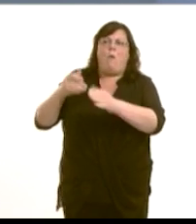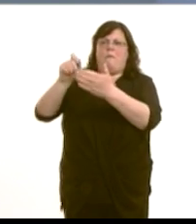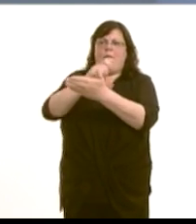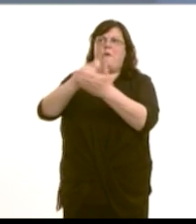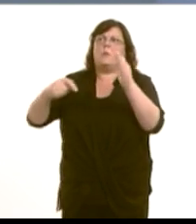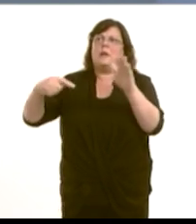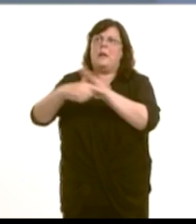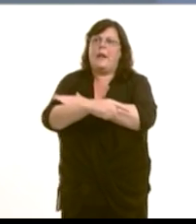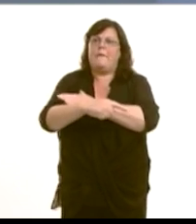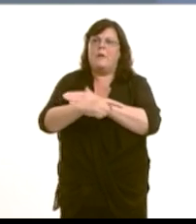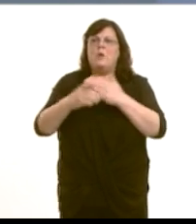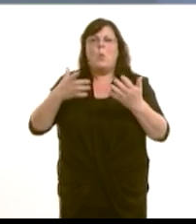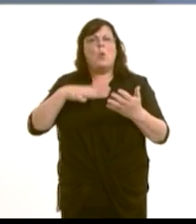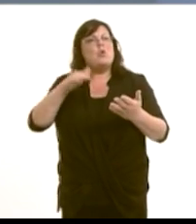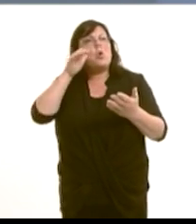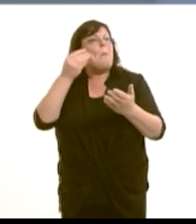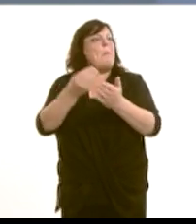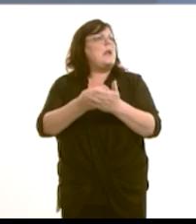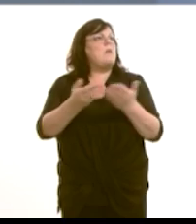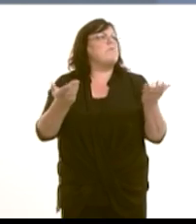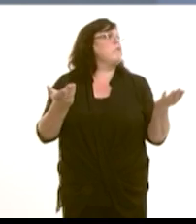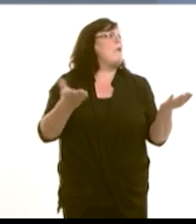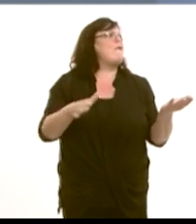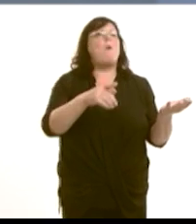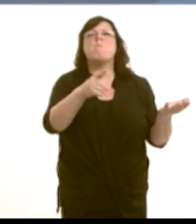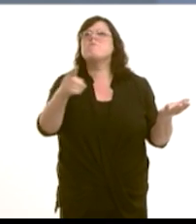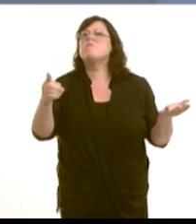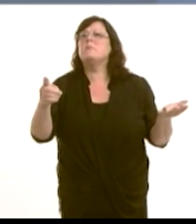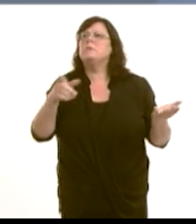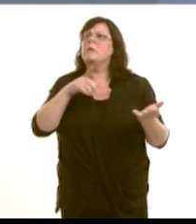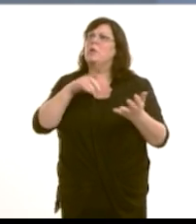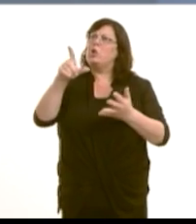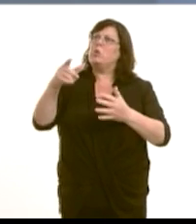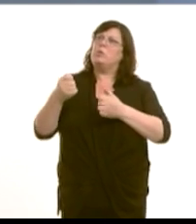So, where is the money coming from to meet the significant financial commitments that